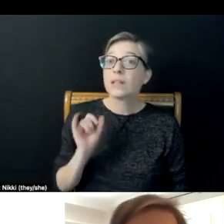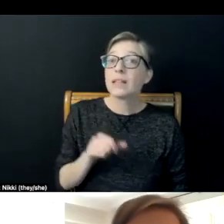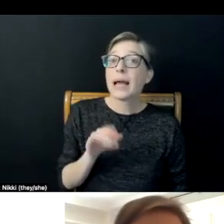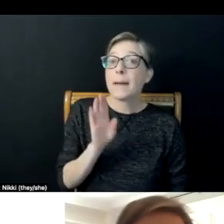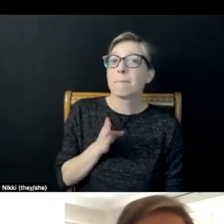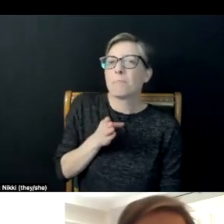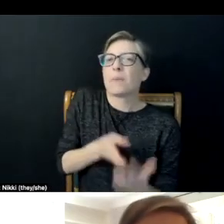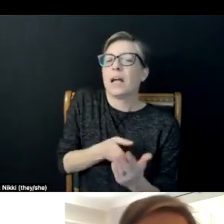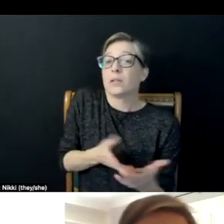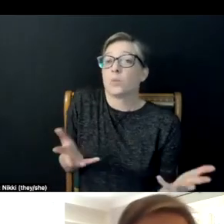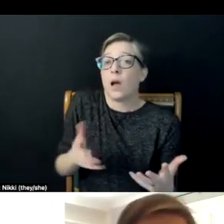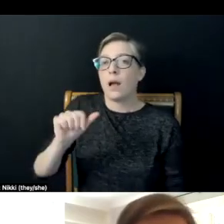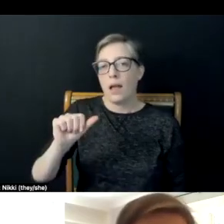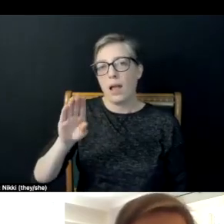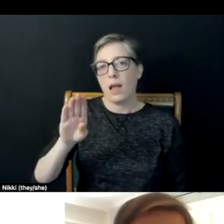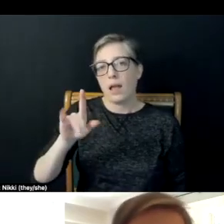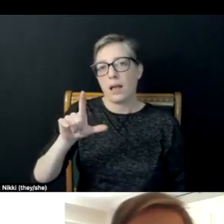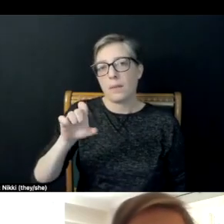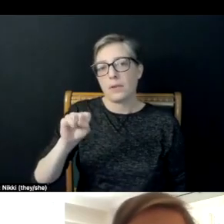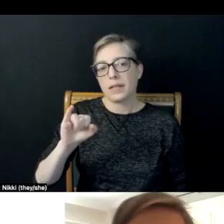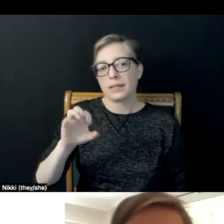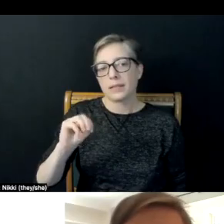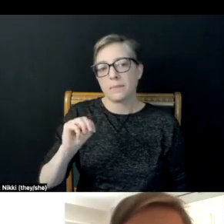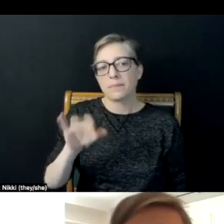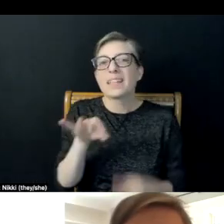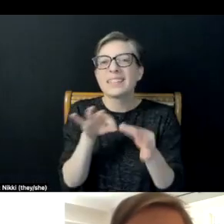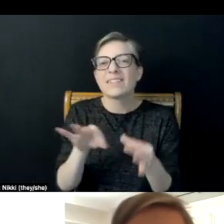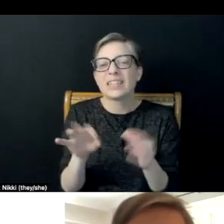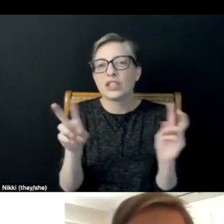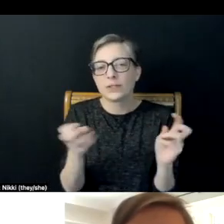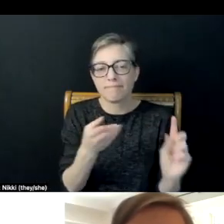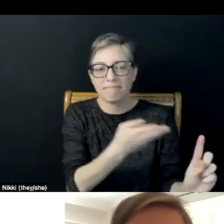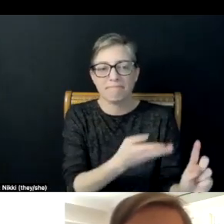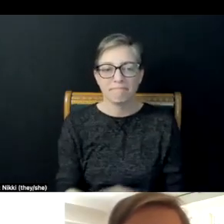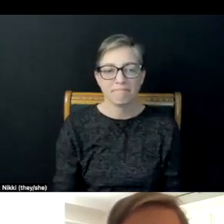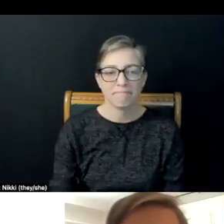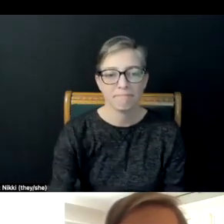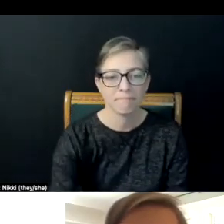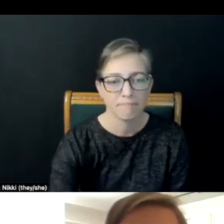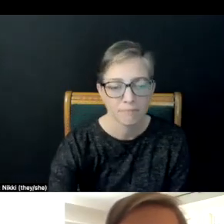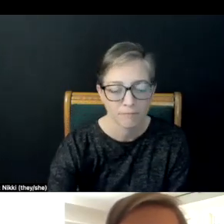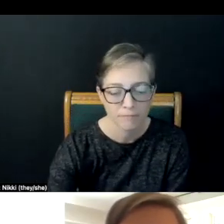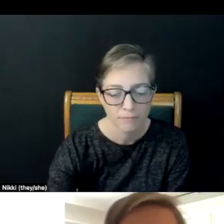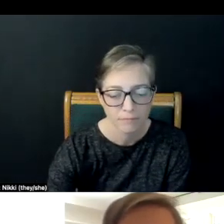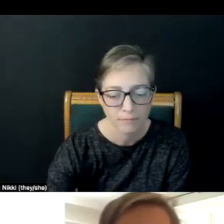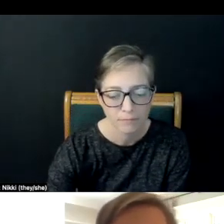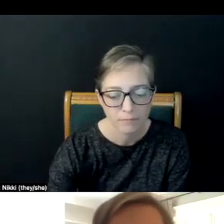Ableism is defined as a network of beliefs, processes, and practices that produces a particular kind of self and body,